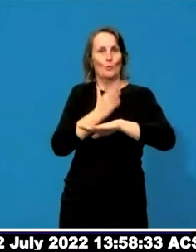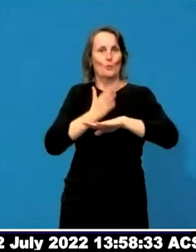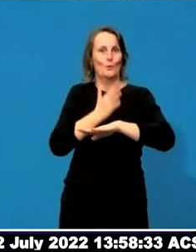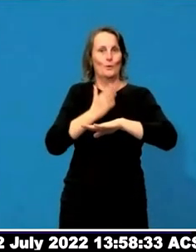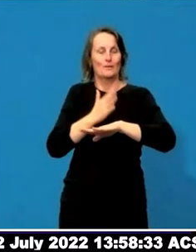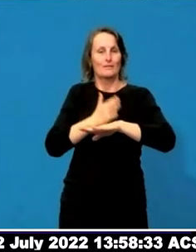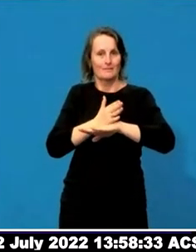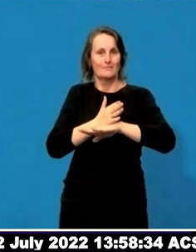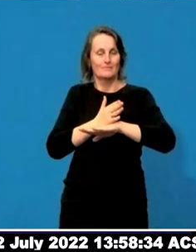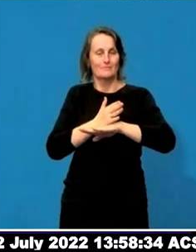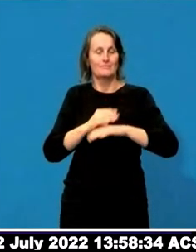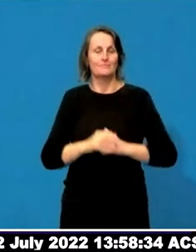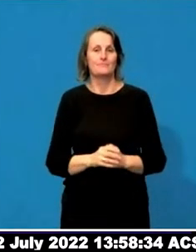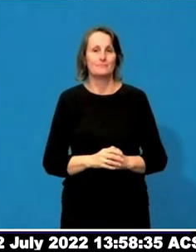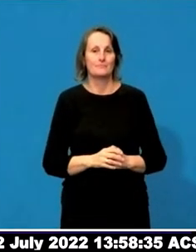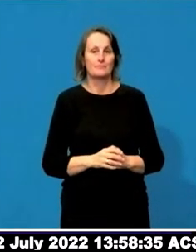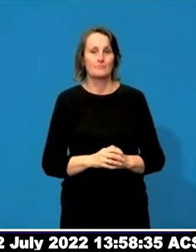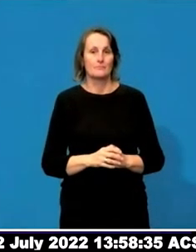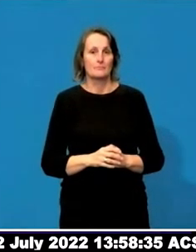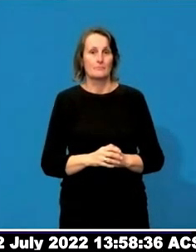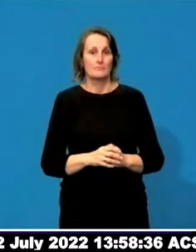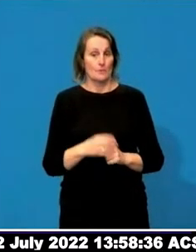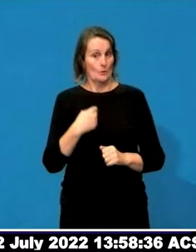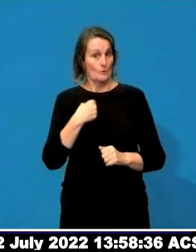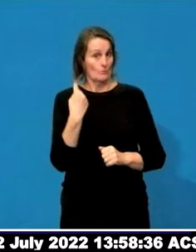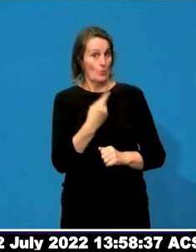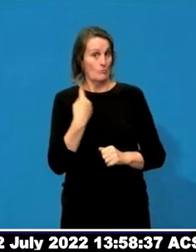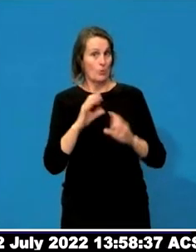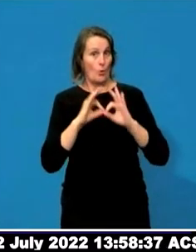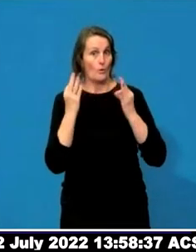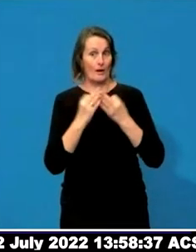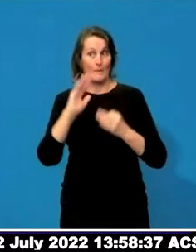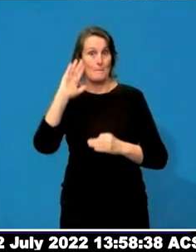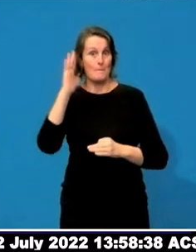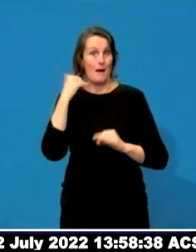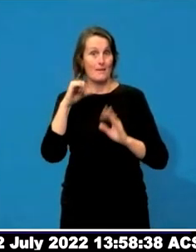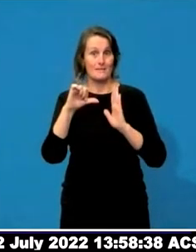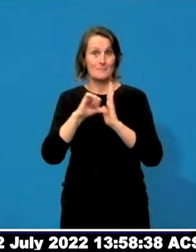We've done some workforce projects where we got some State and Territory government funding,